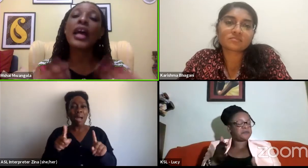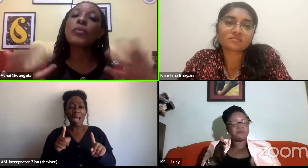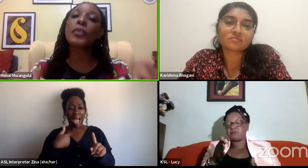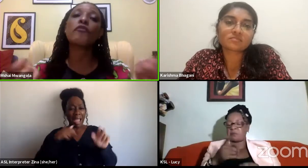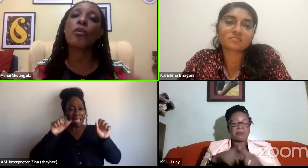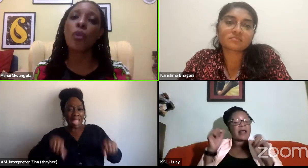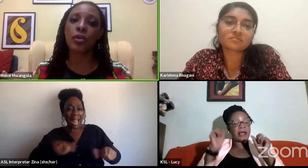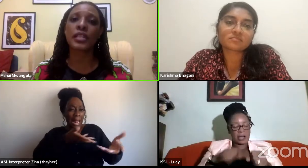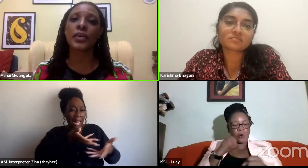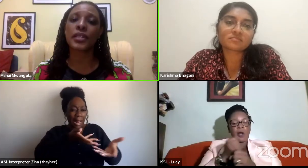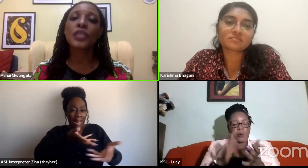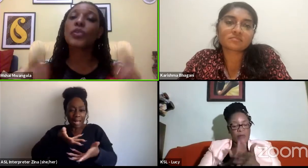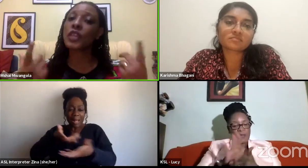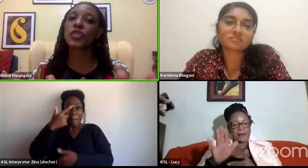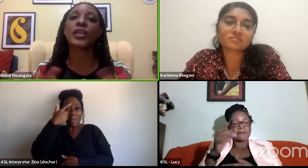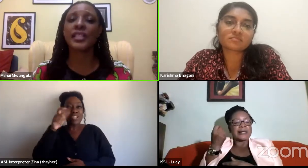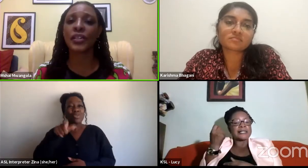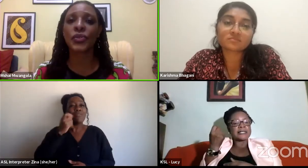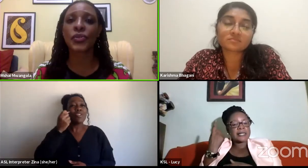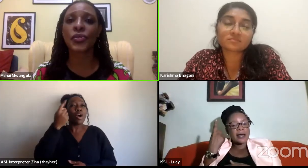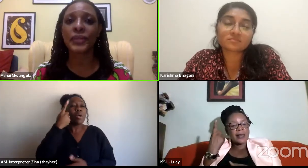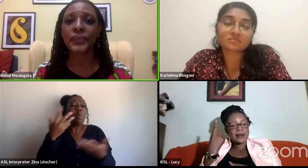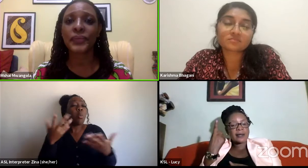and what the form calls out so that you can tell your story.